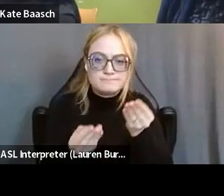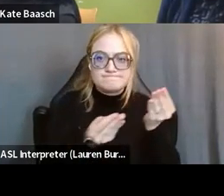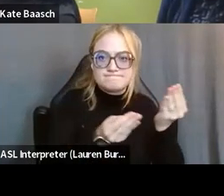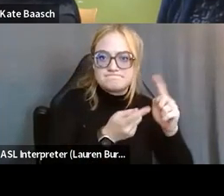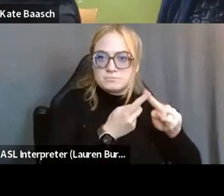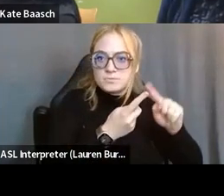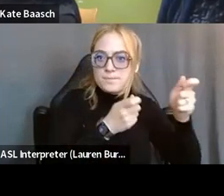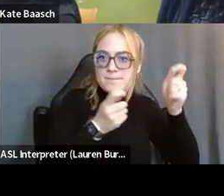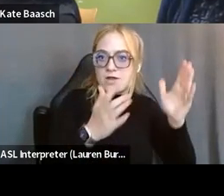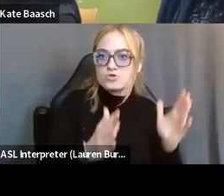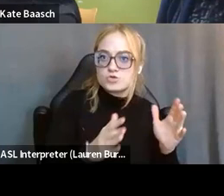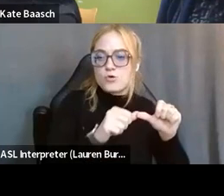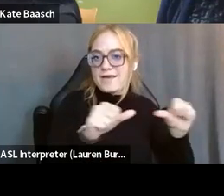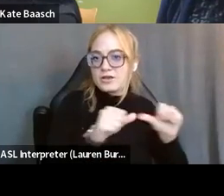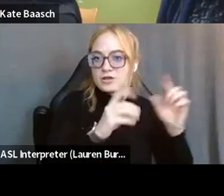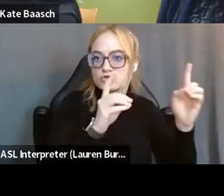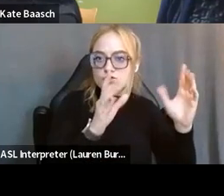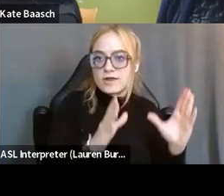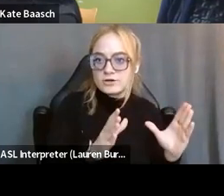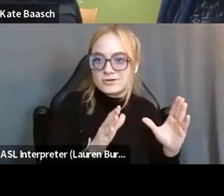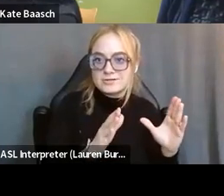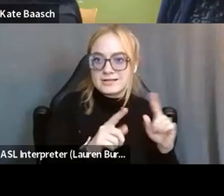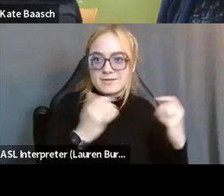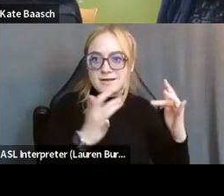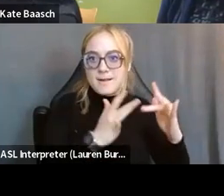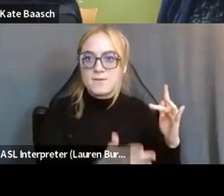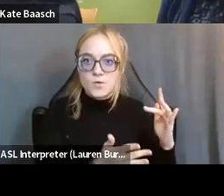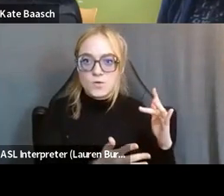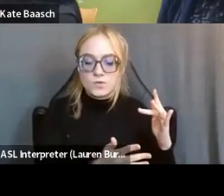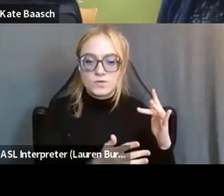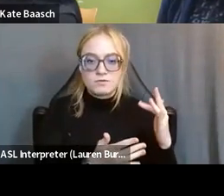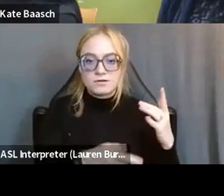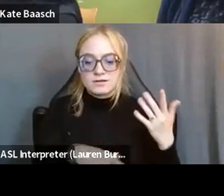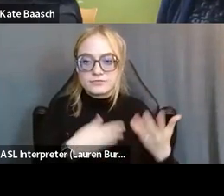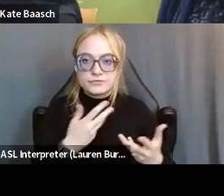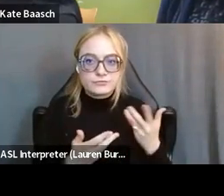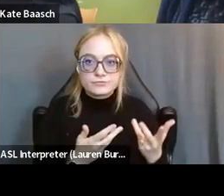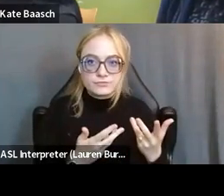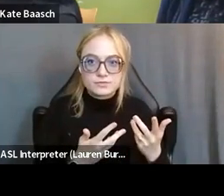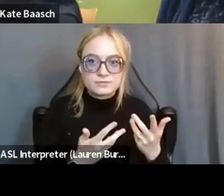or the area directors that can, you don't have any help with that or any, you're not getting any response,